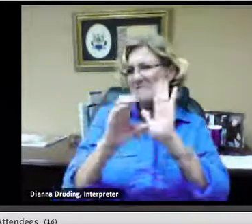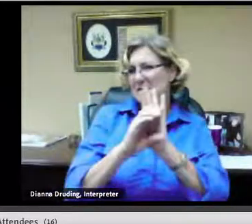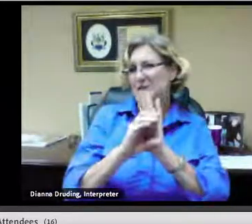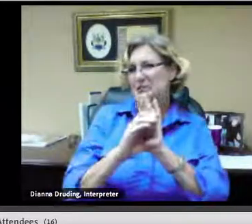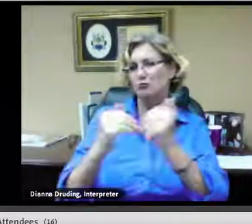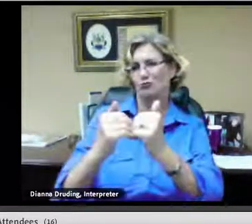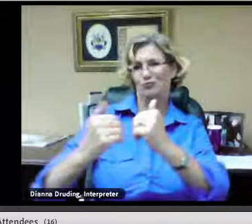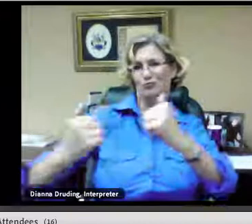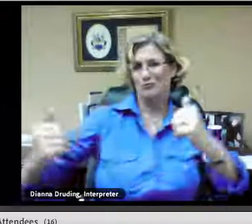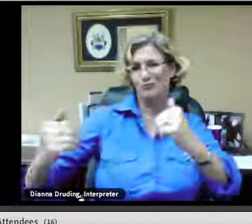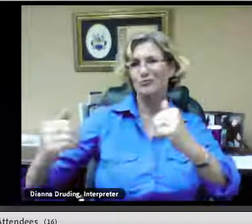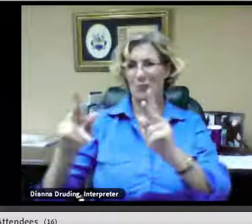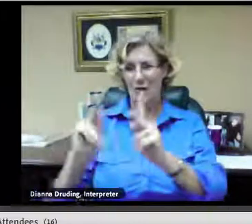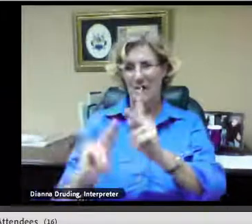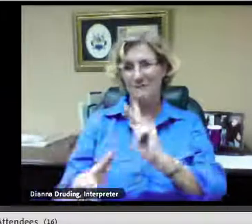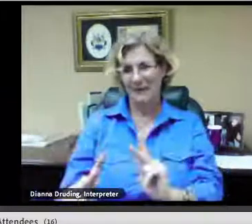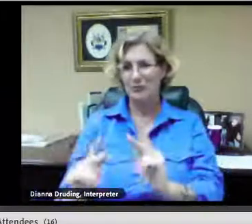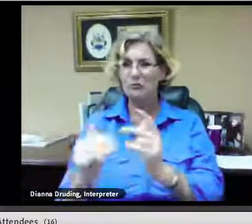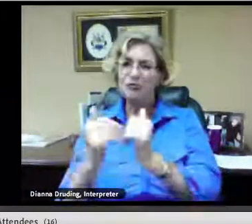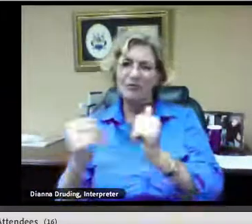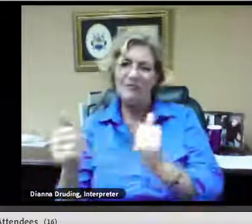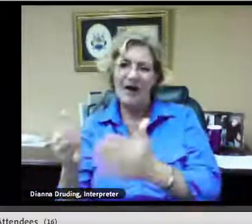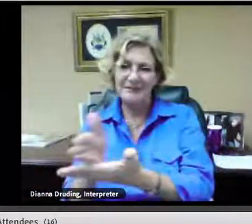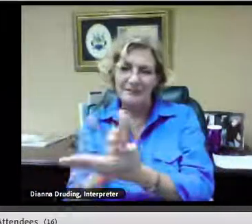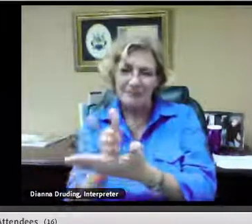to divide space, I mean, literally and figuratively,